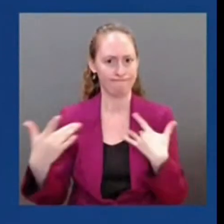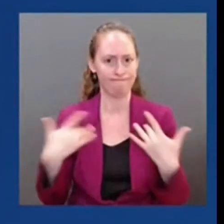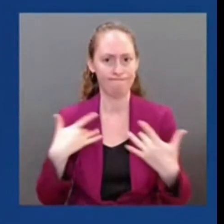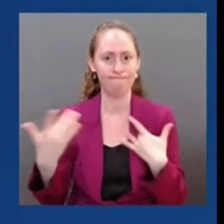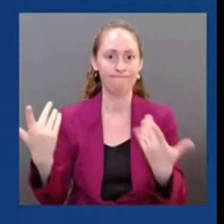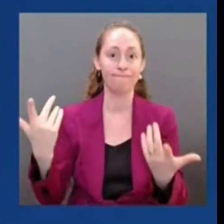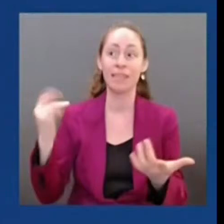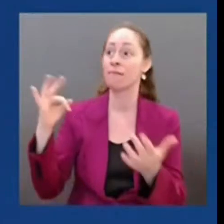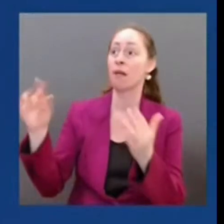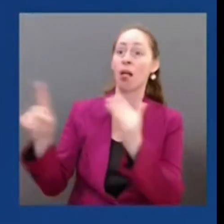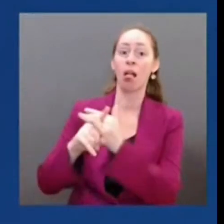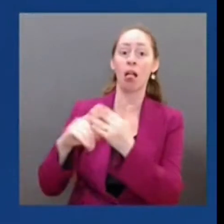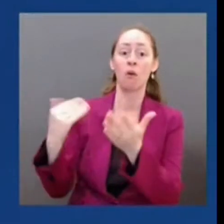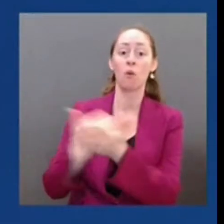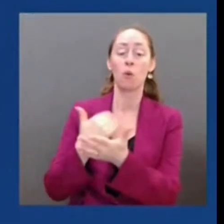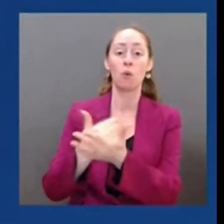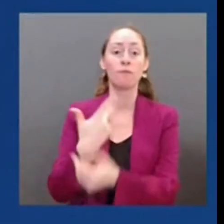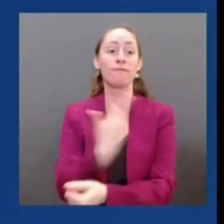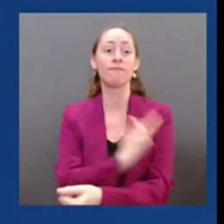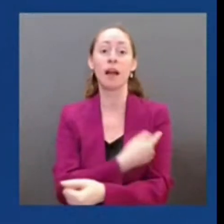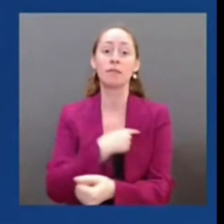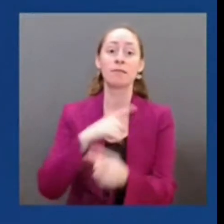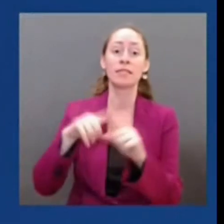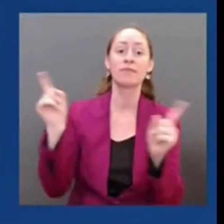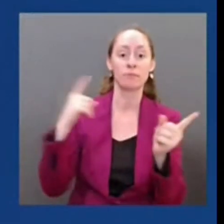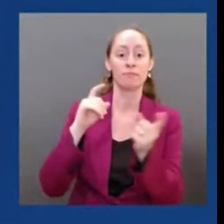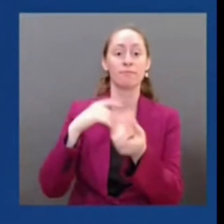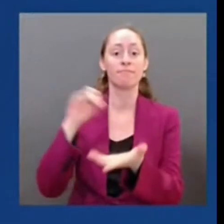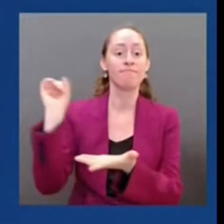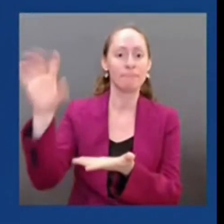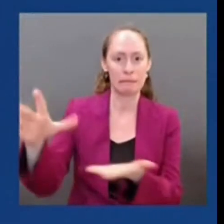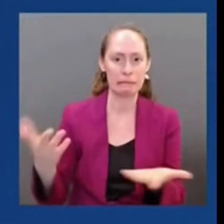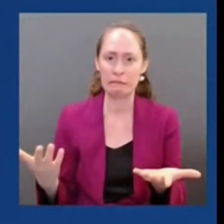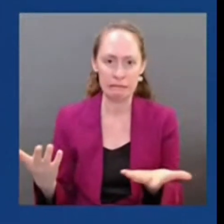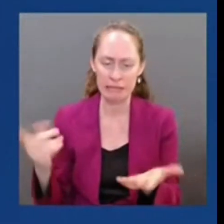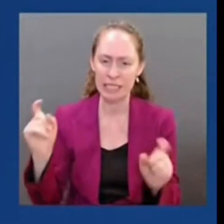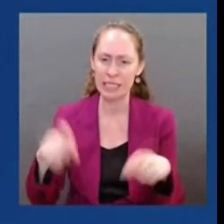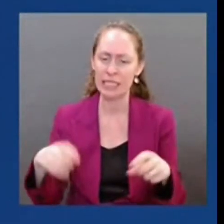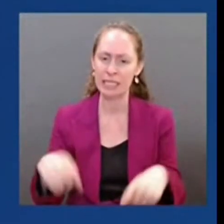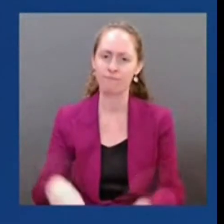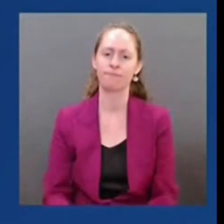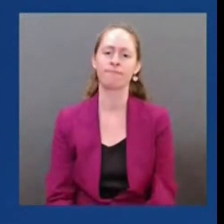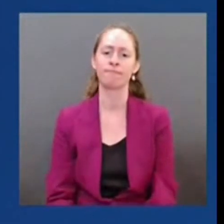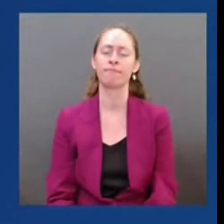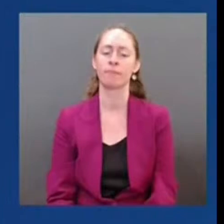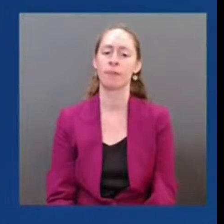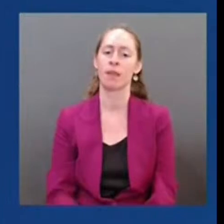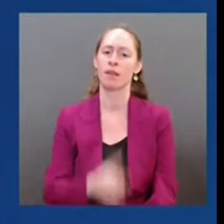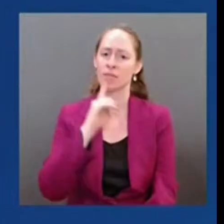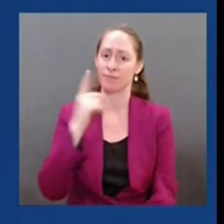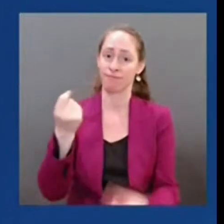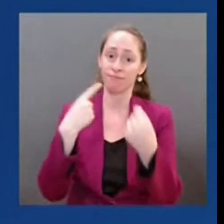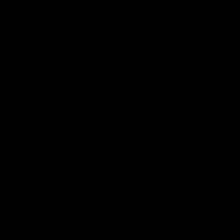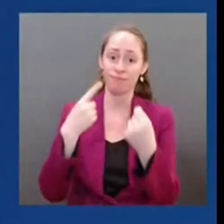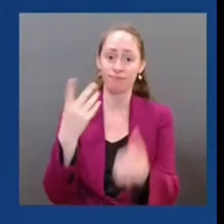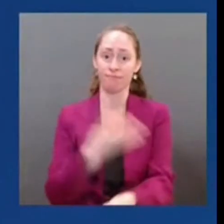WHO WANTS THEM ONCE THEY COME